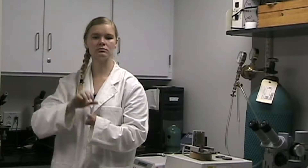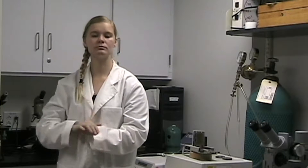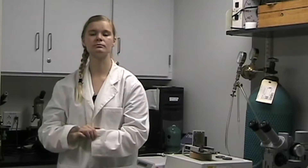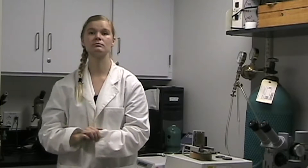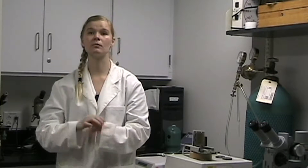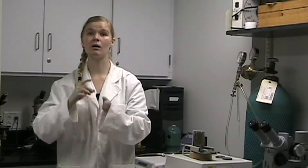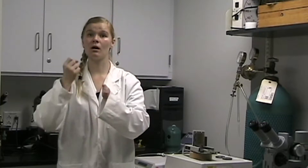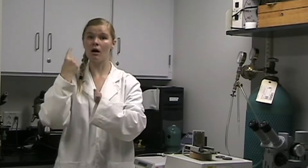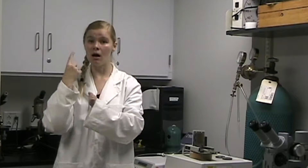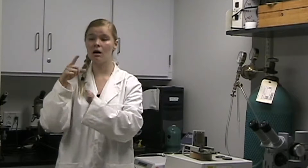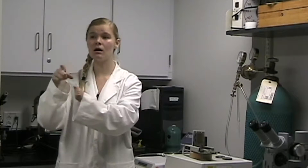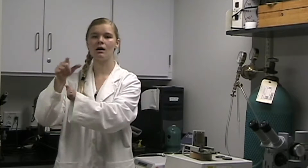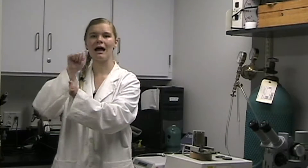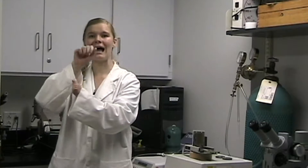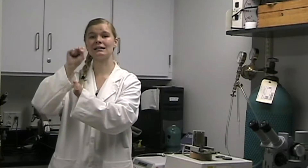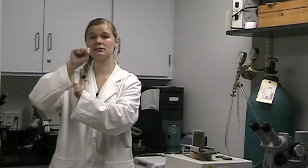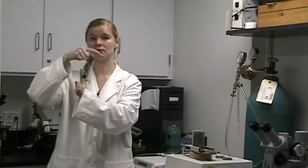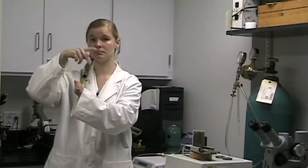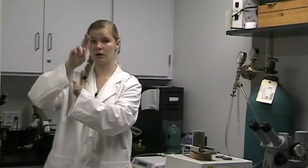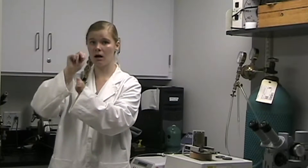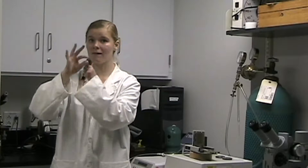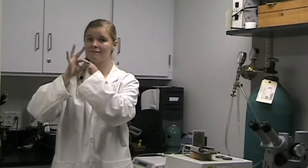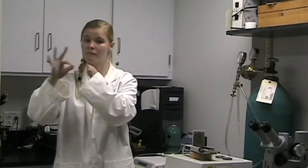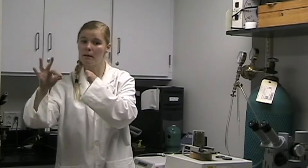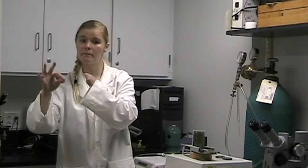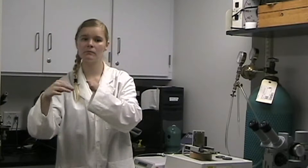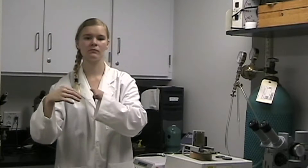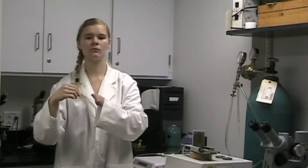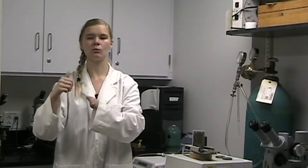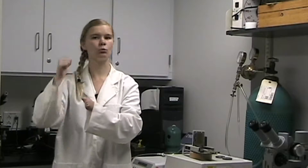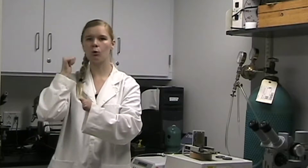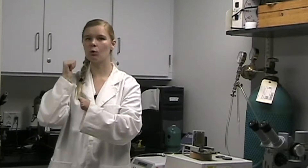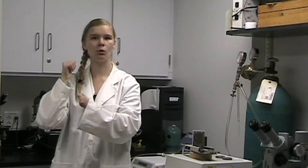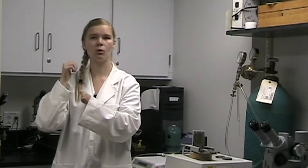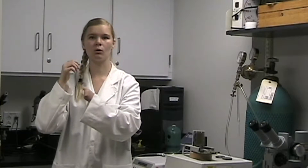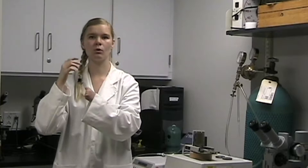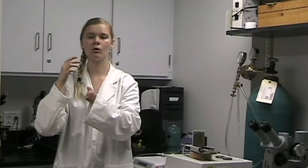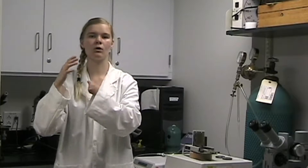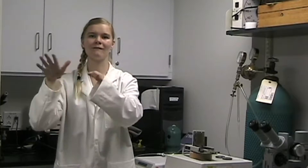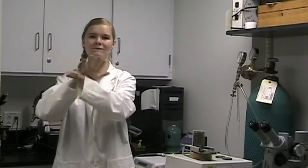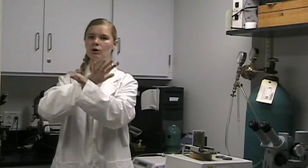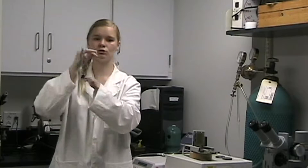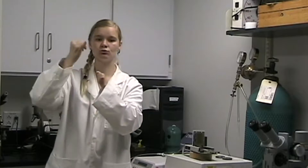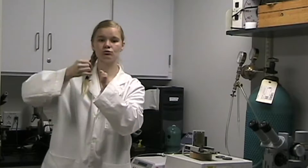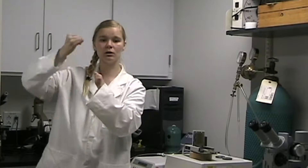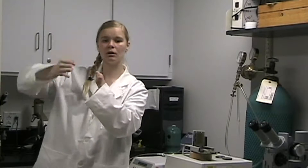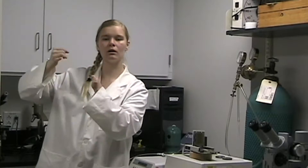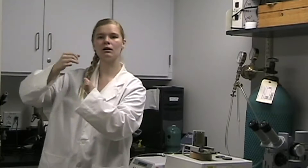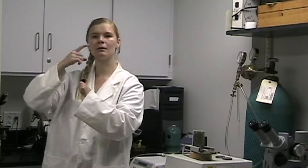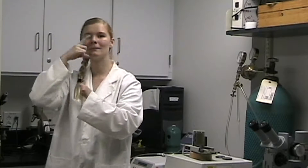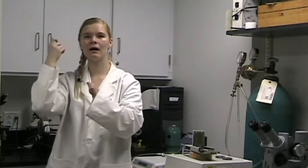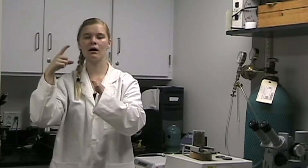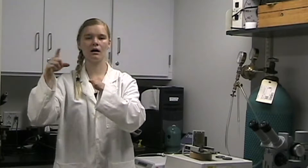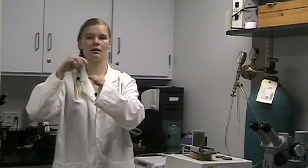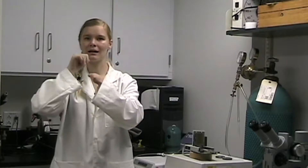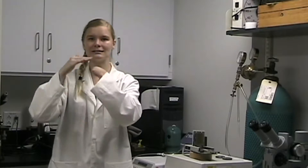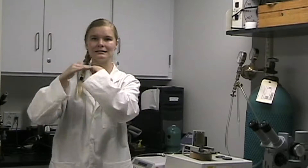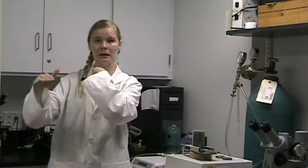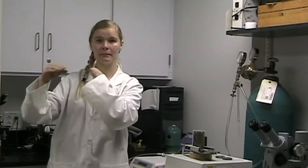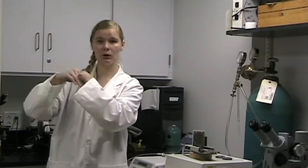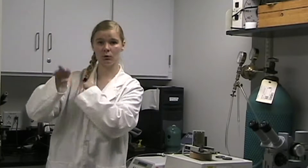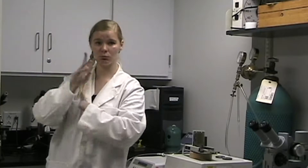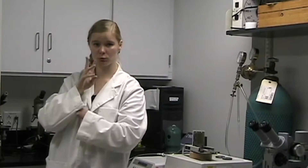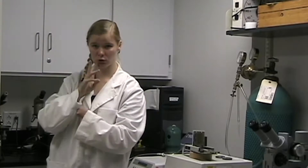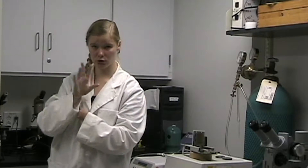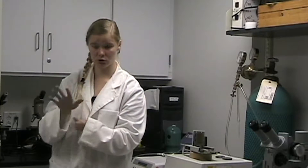However, as spun fibers are not fully crystallized, meaning they are not stable in water.